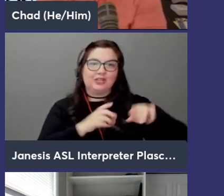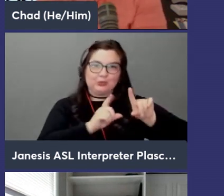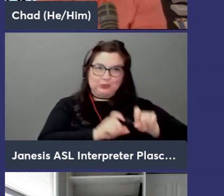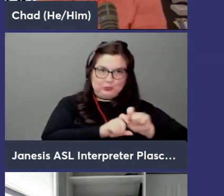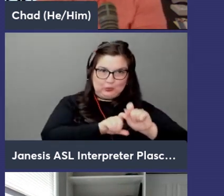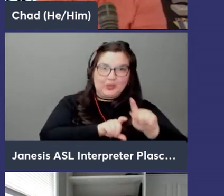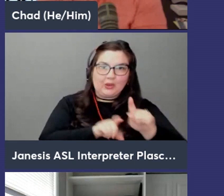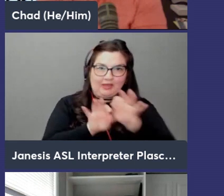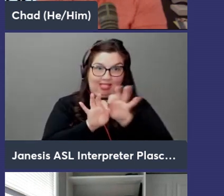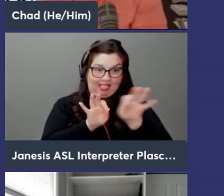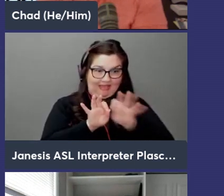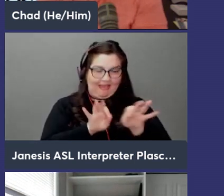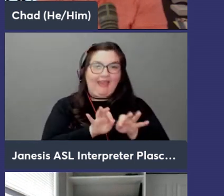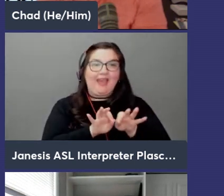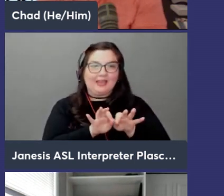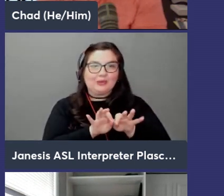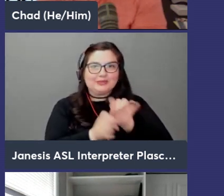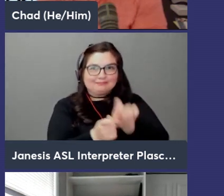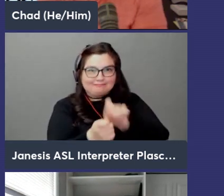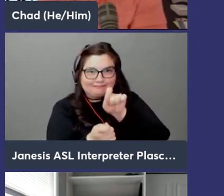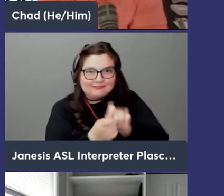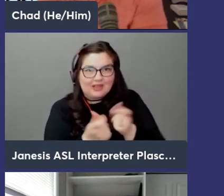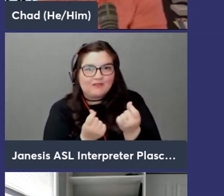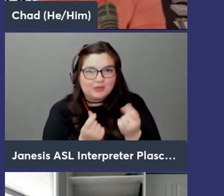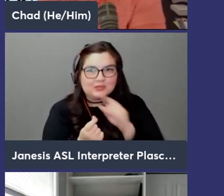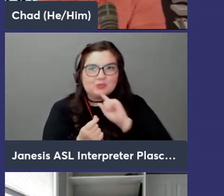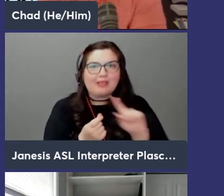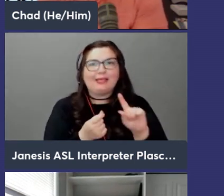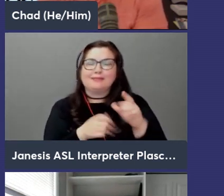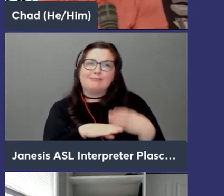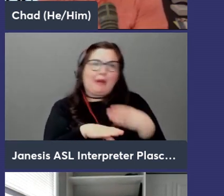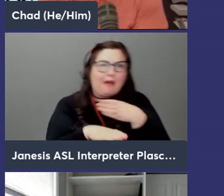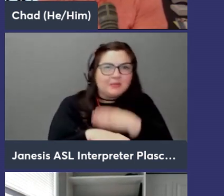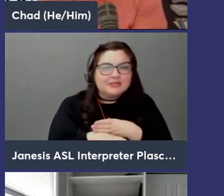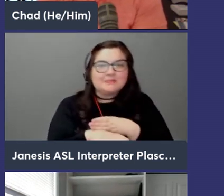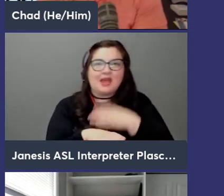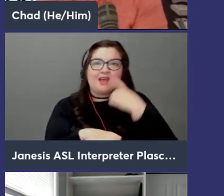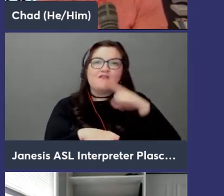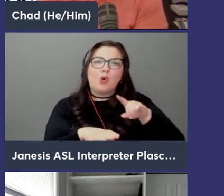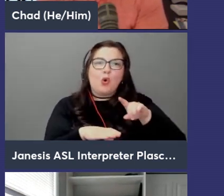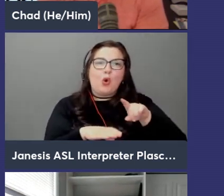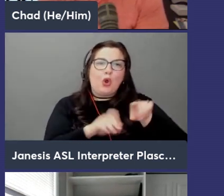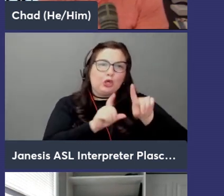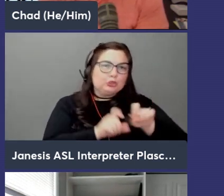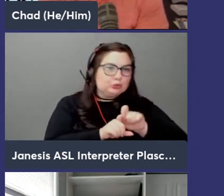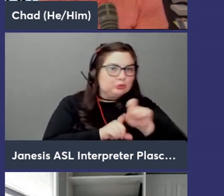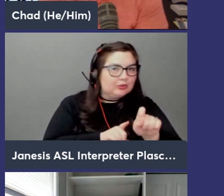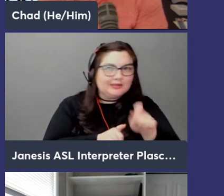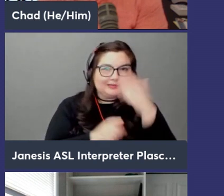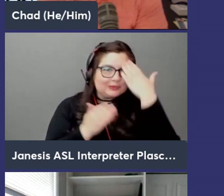is they're really optimized for those queries where you don't know how far you wanna be able to go,